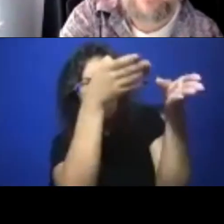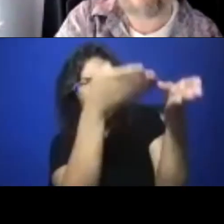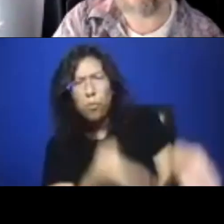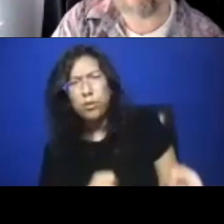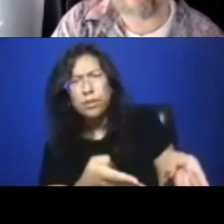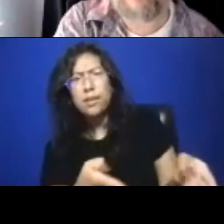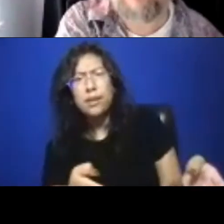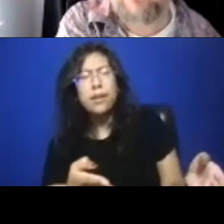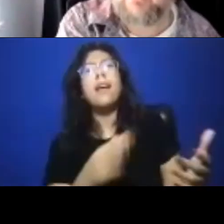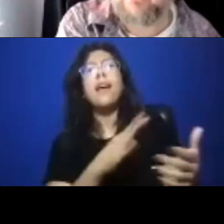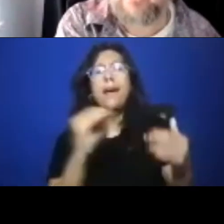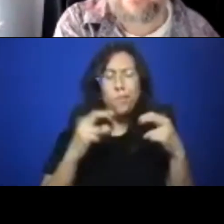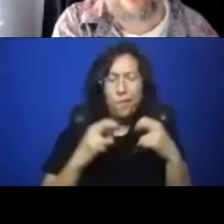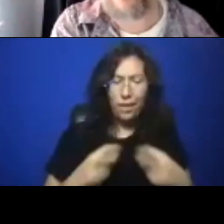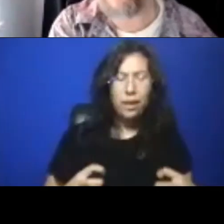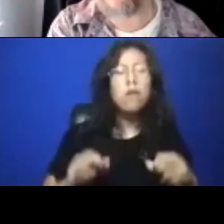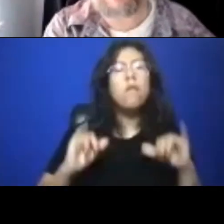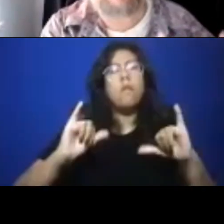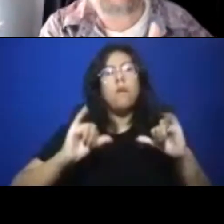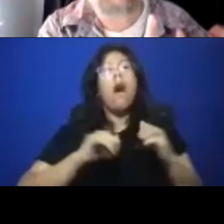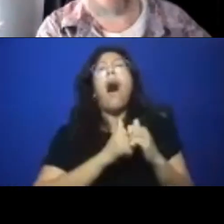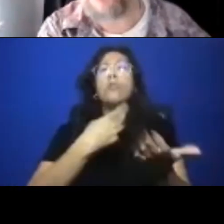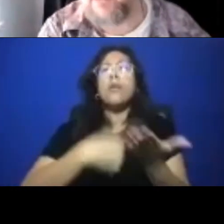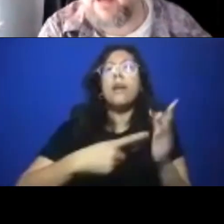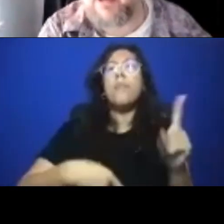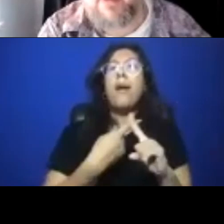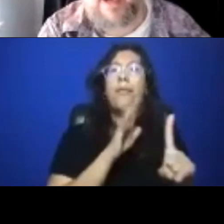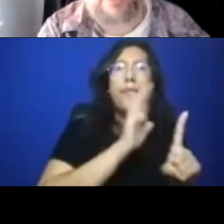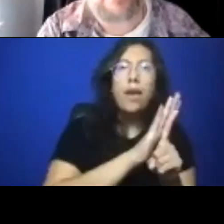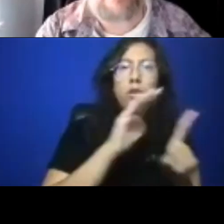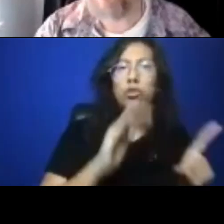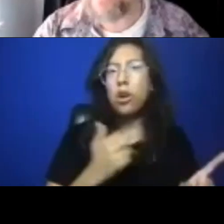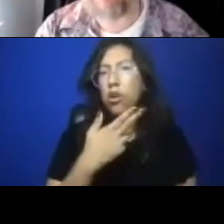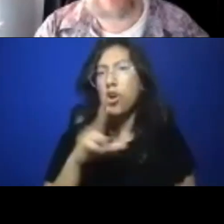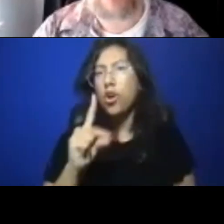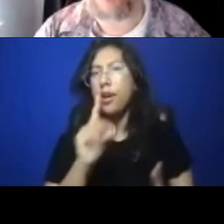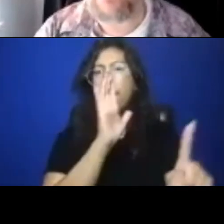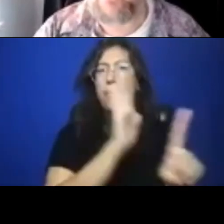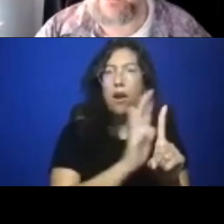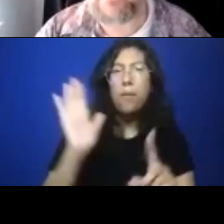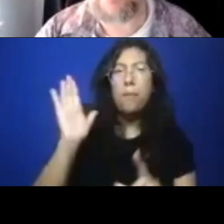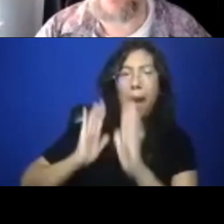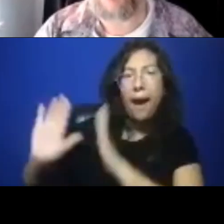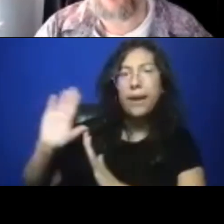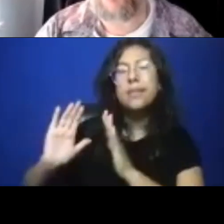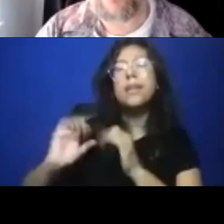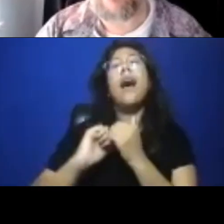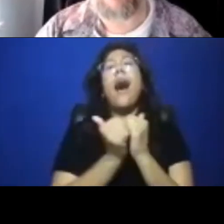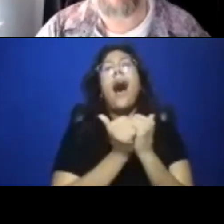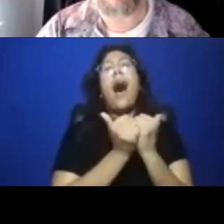you know, how they're talking about their childhood, how they're talking about their past, how they integrate who they are